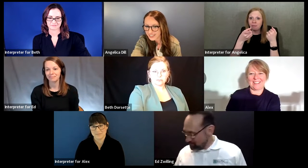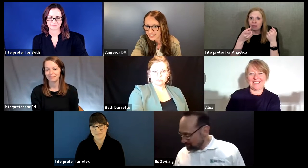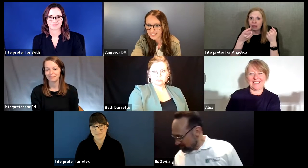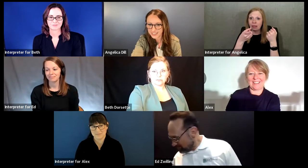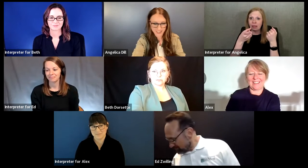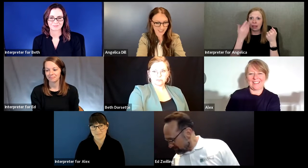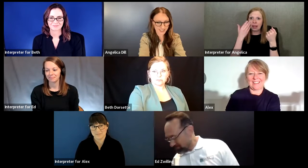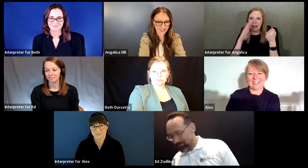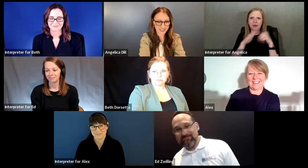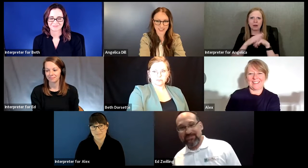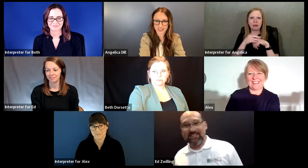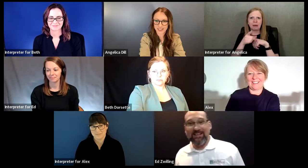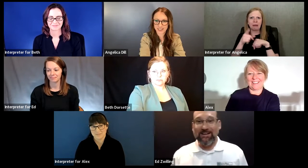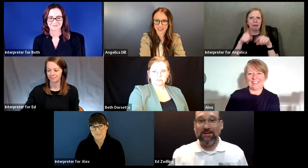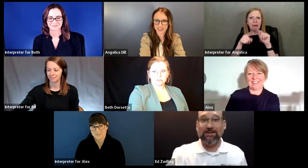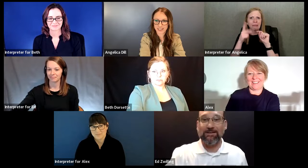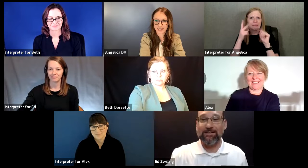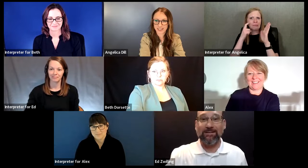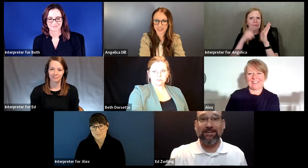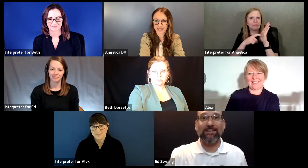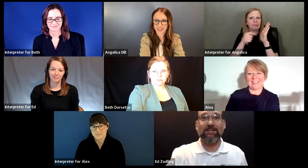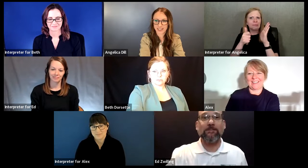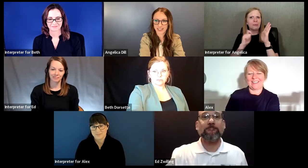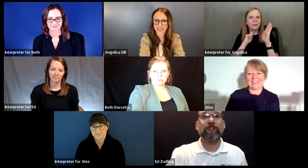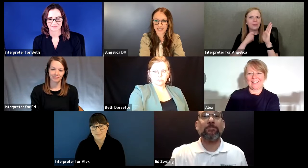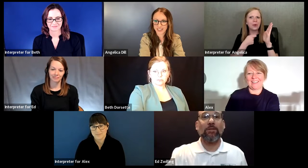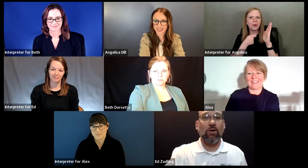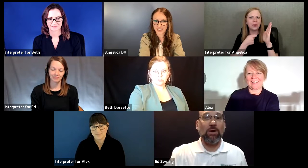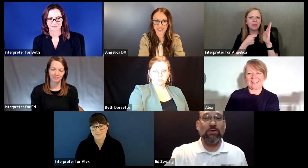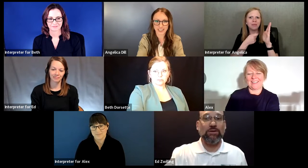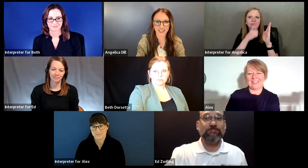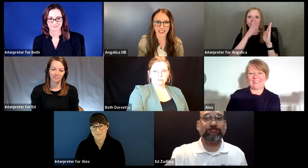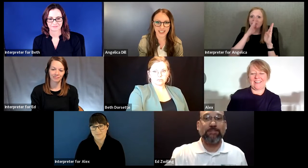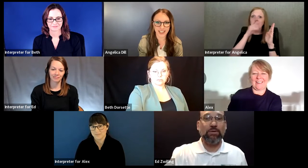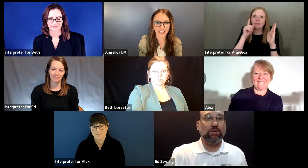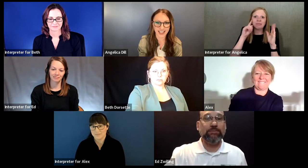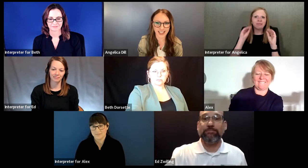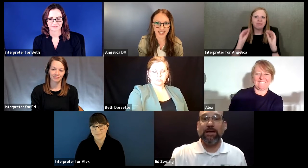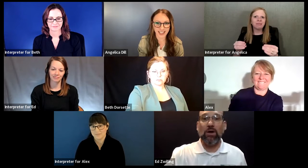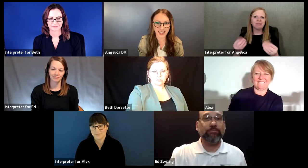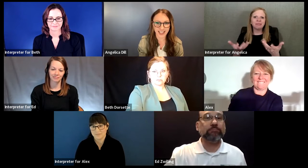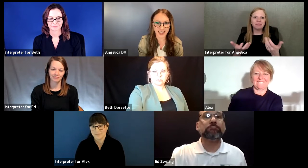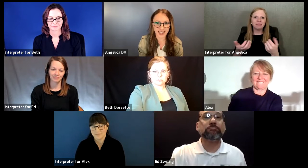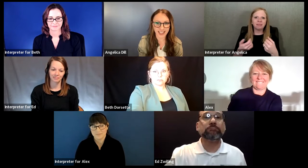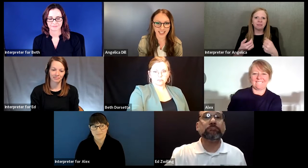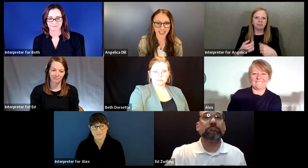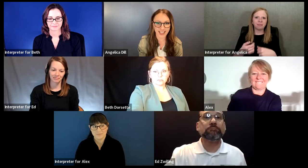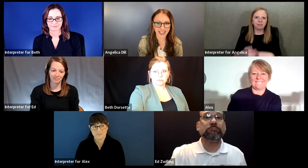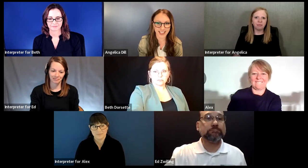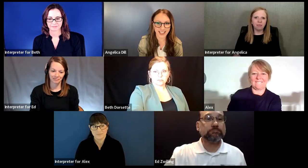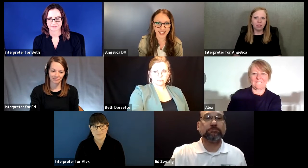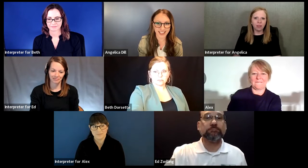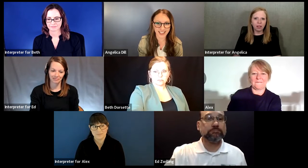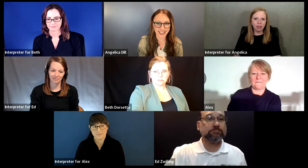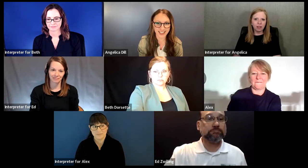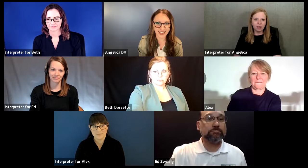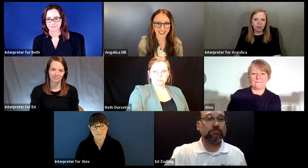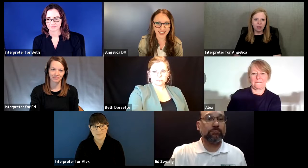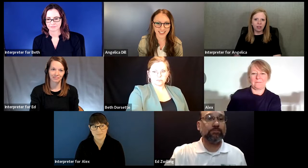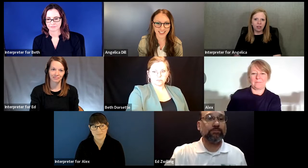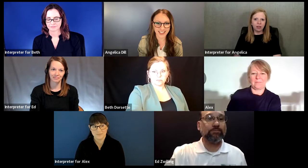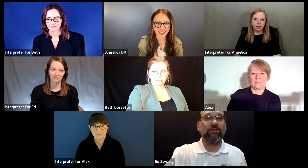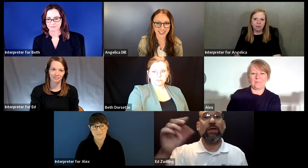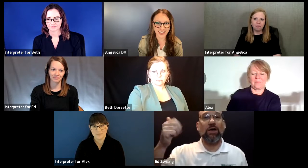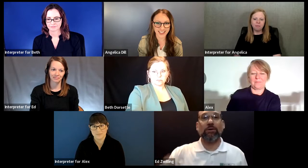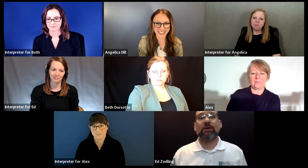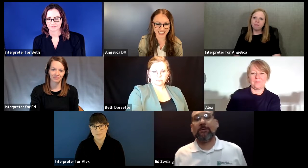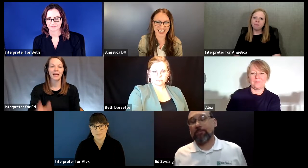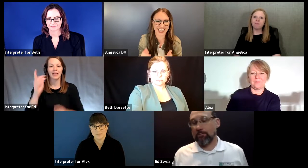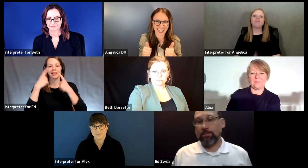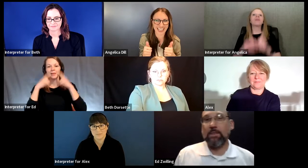There we go.